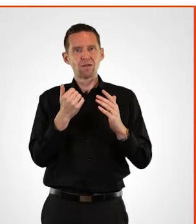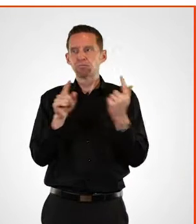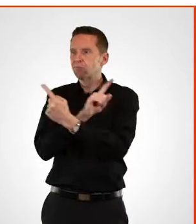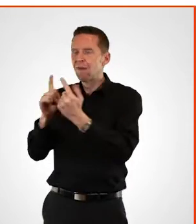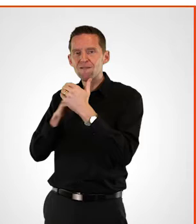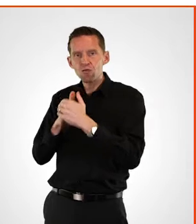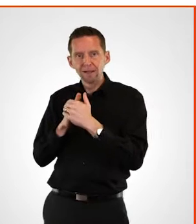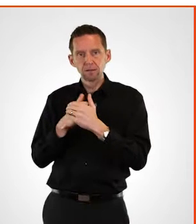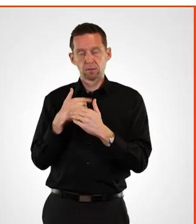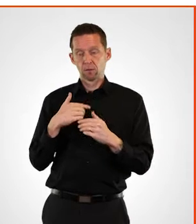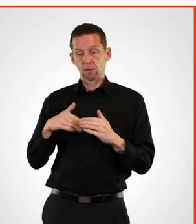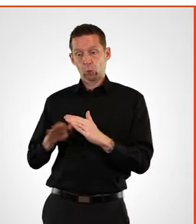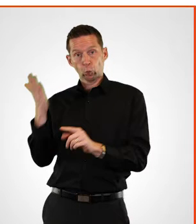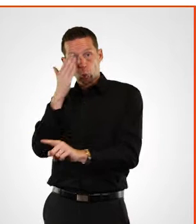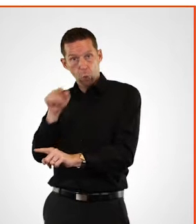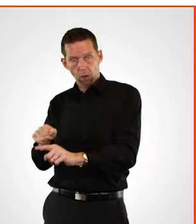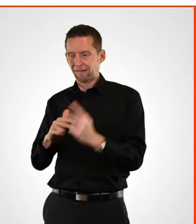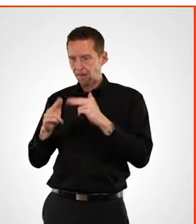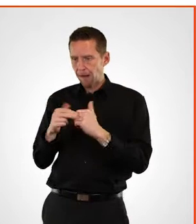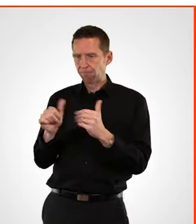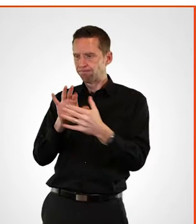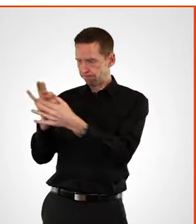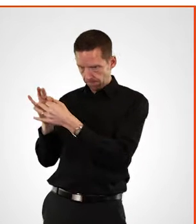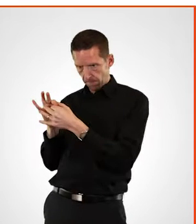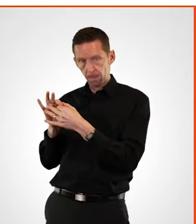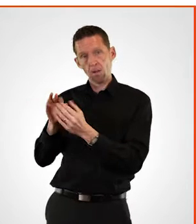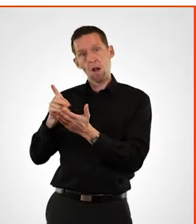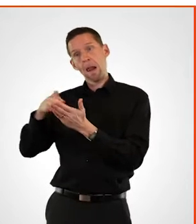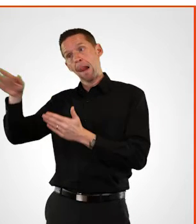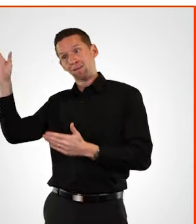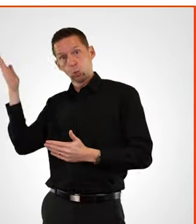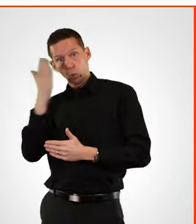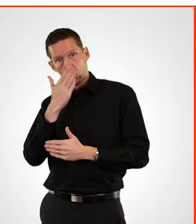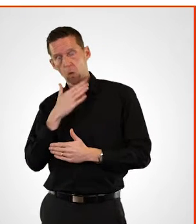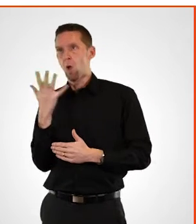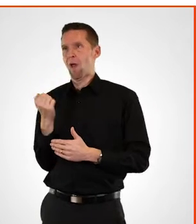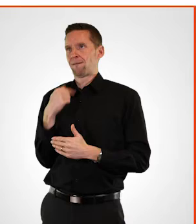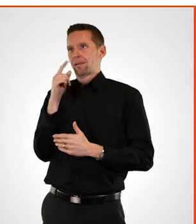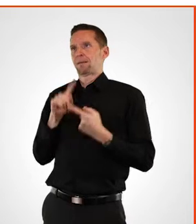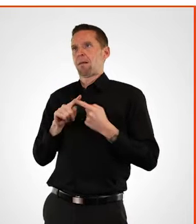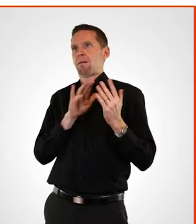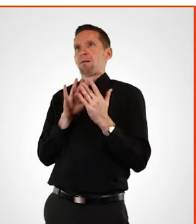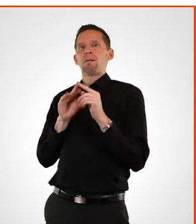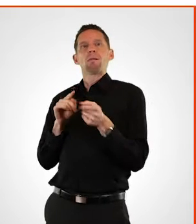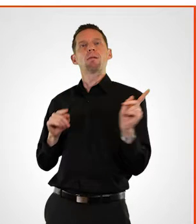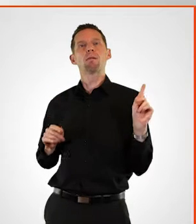and we need to sort of be creating those while we're in school so that when we leave school, we have people that we can do things with.